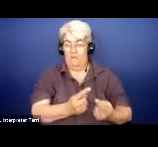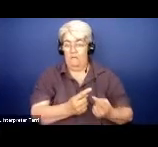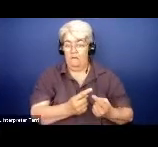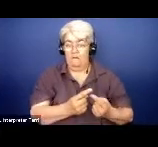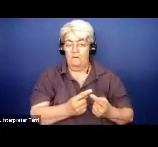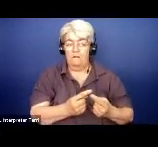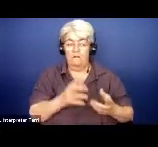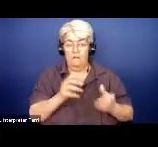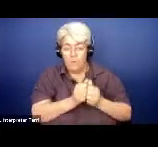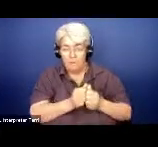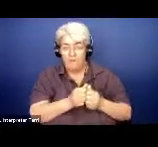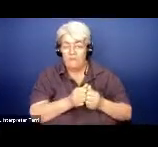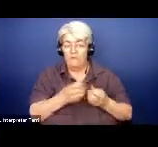content we've been able to share with you